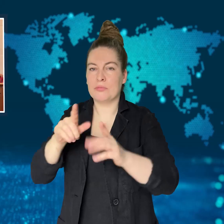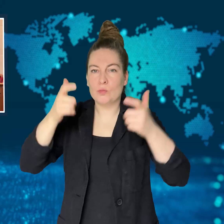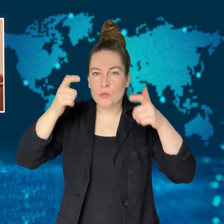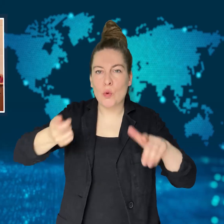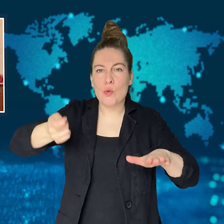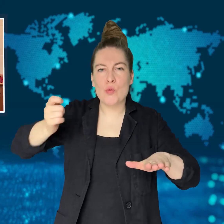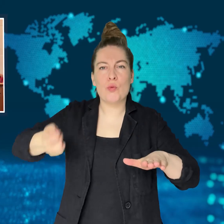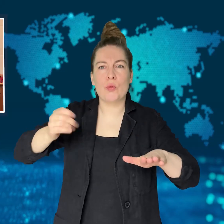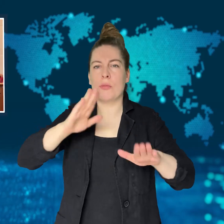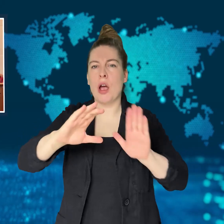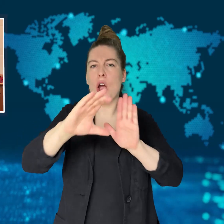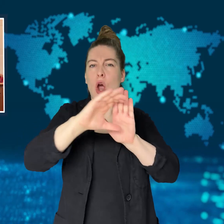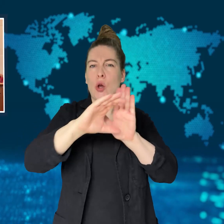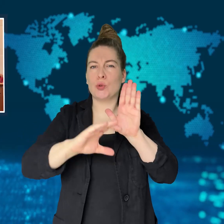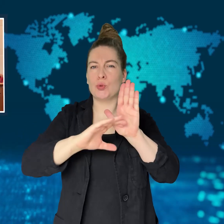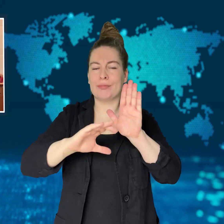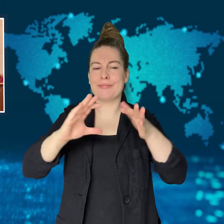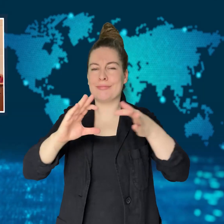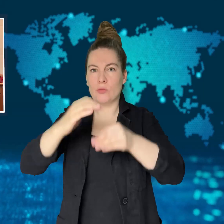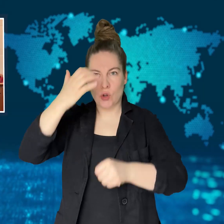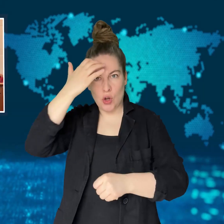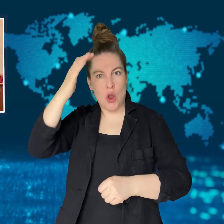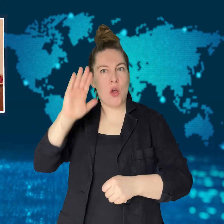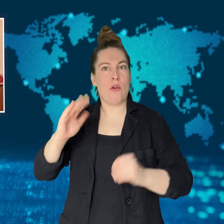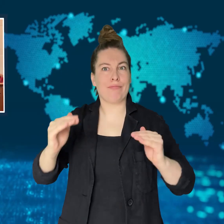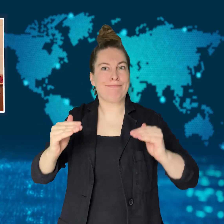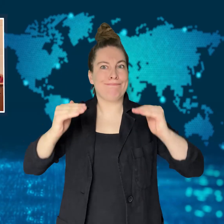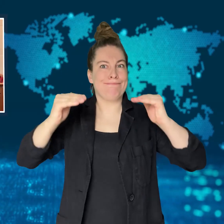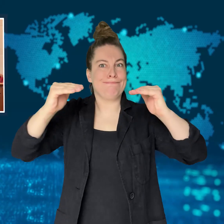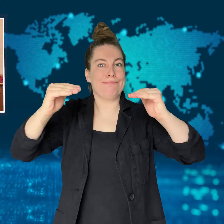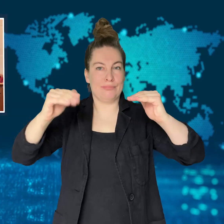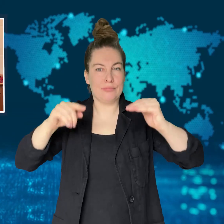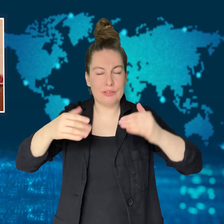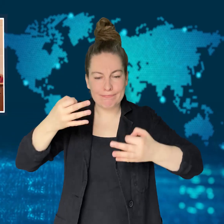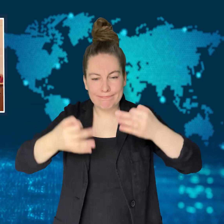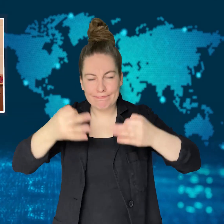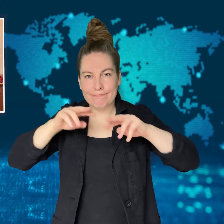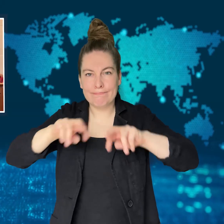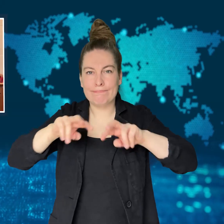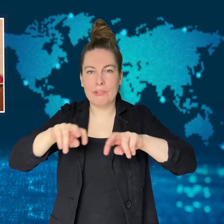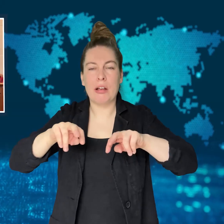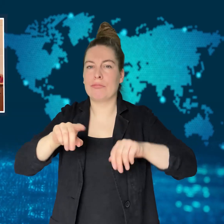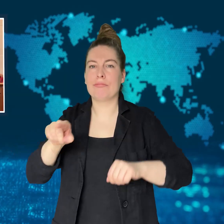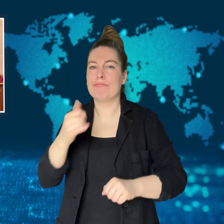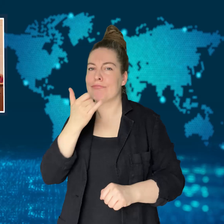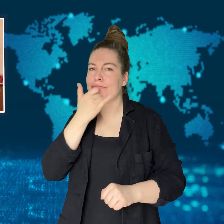of Han Duck-soo. He became the country's acting president